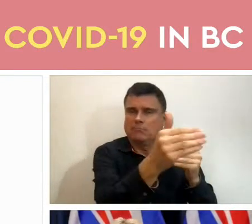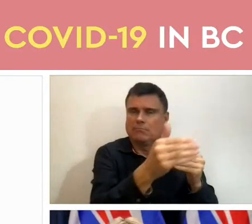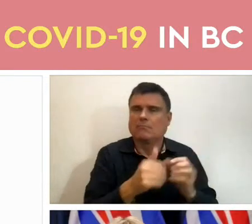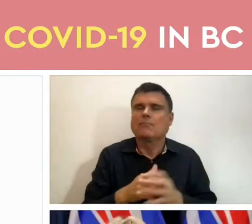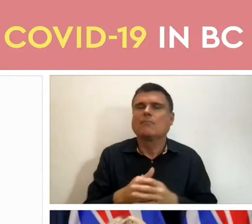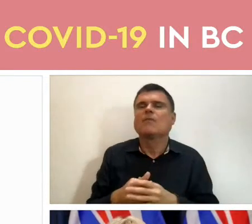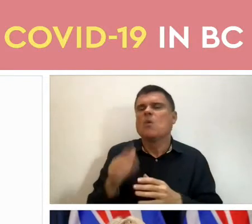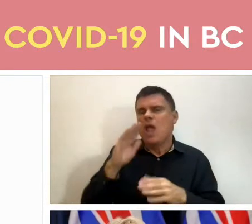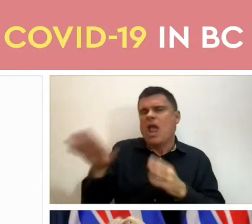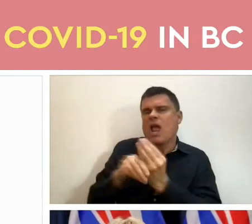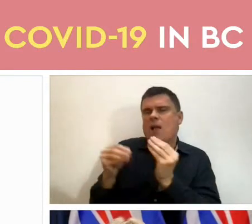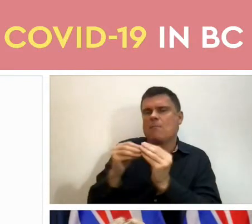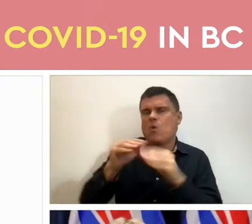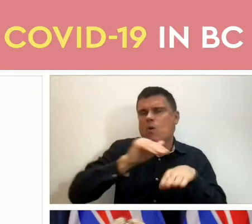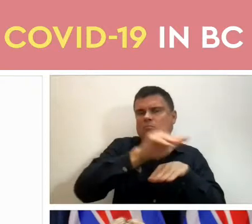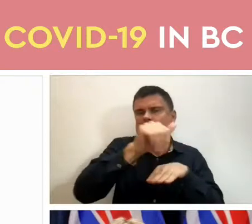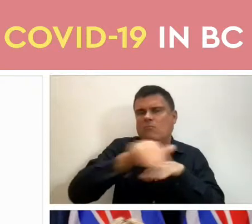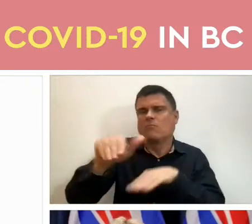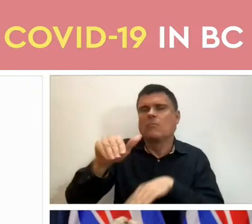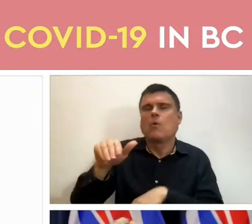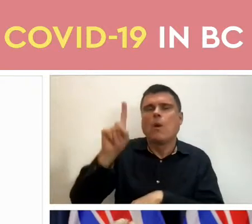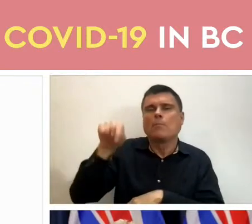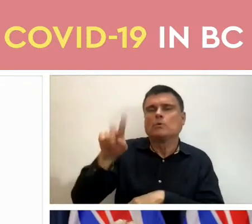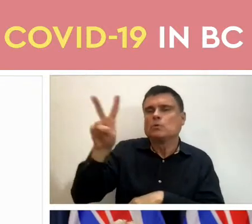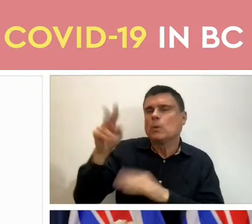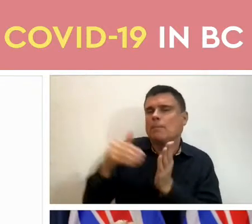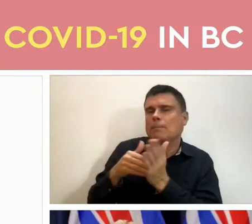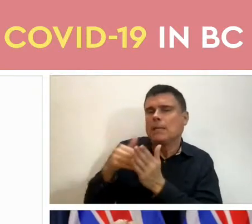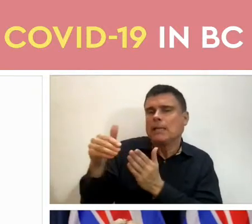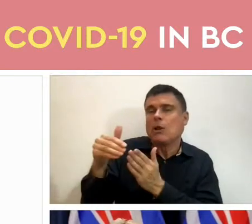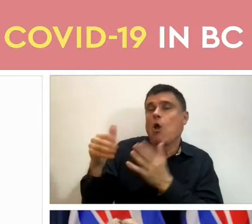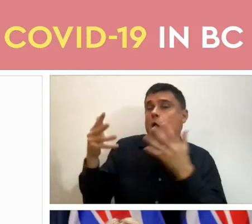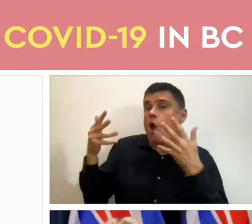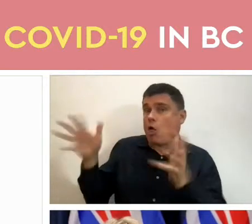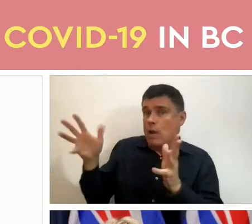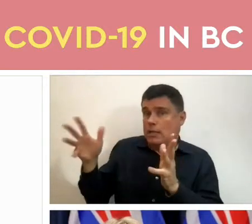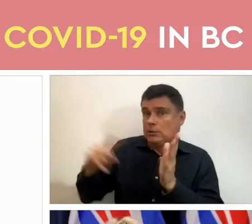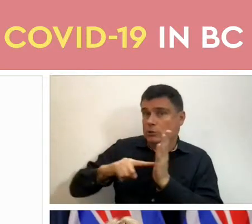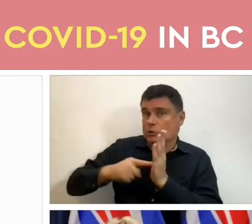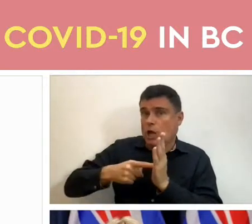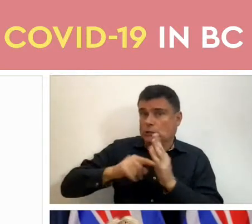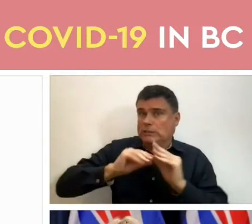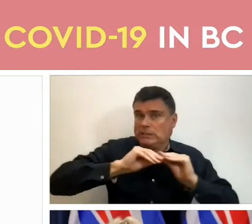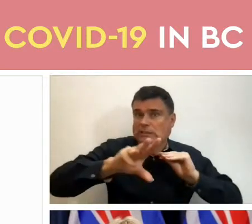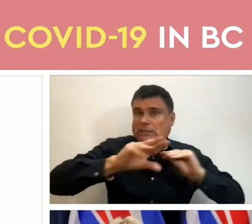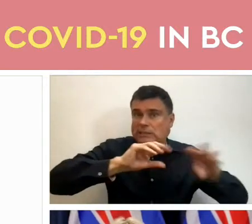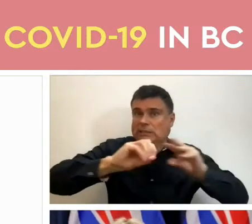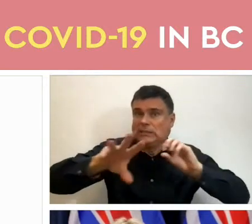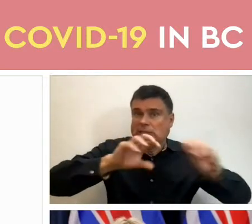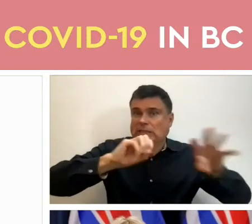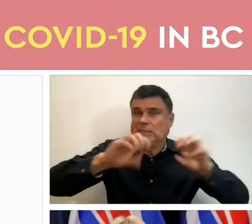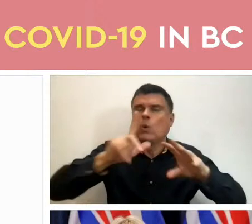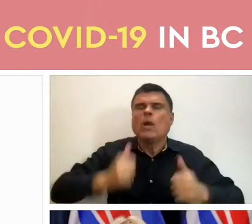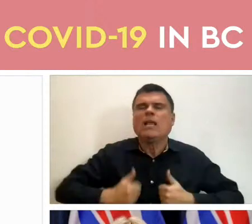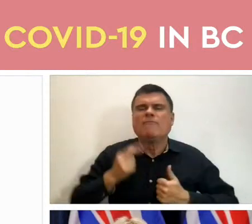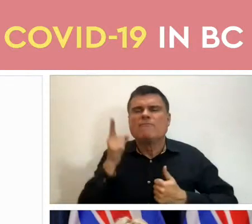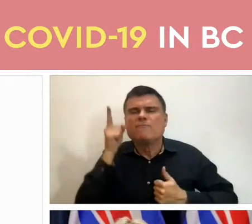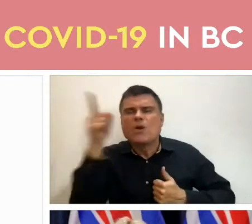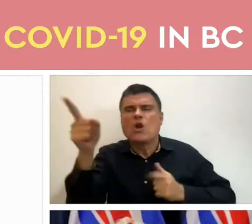approximately and this has started already to remote and